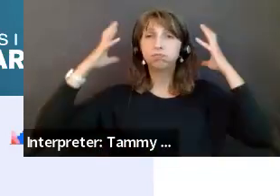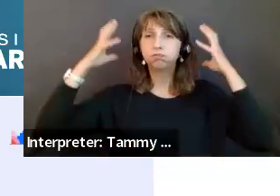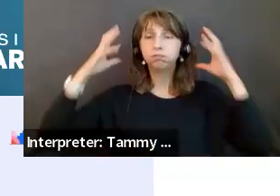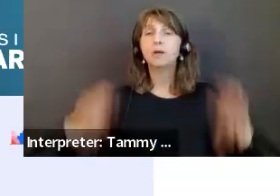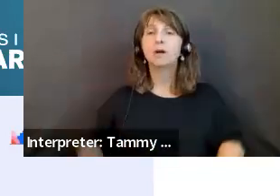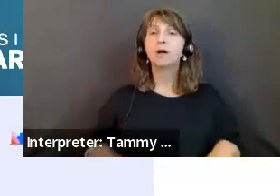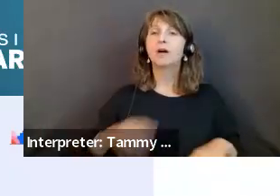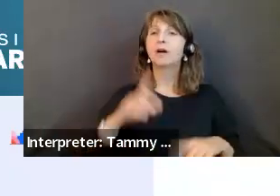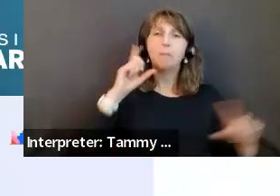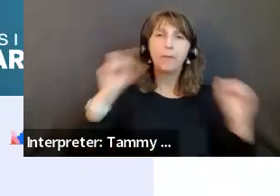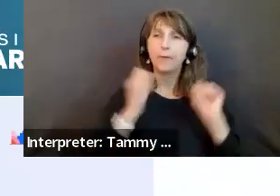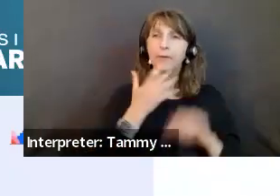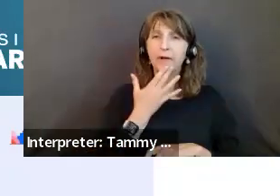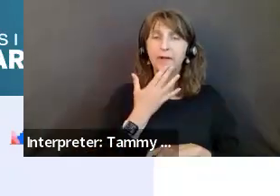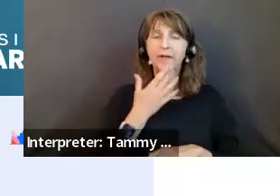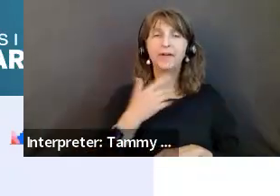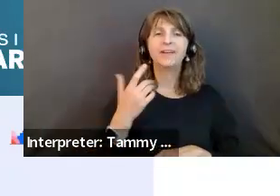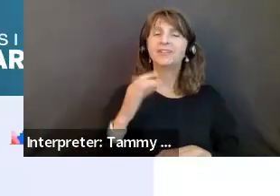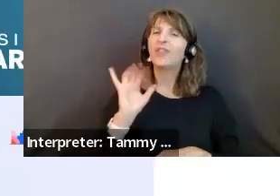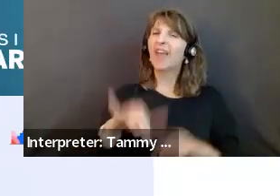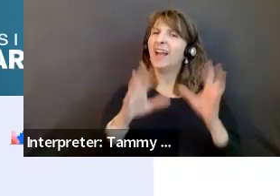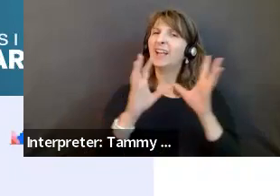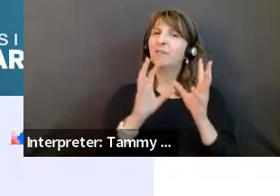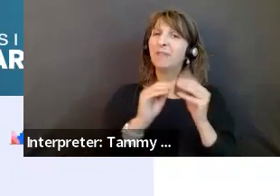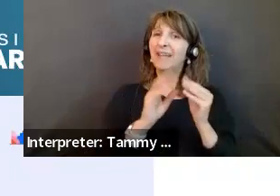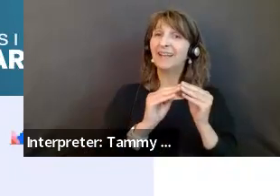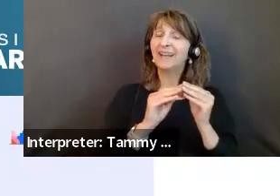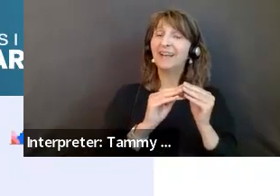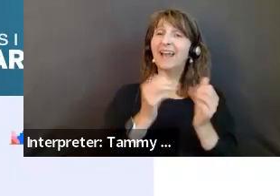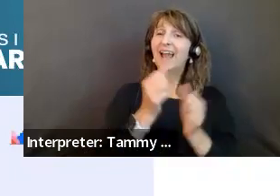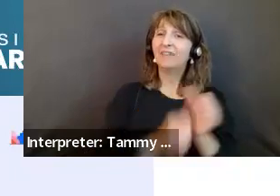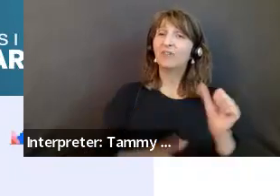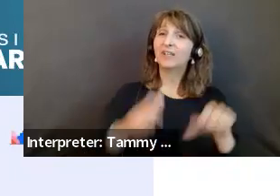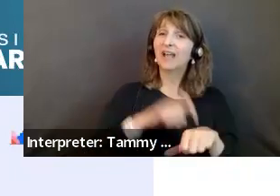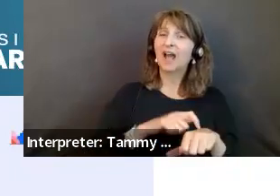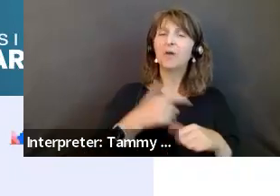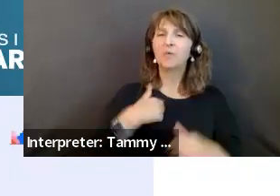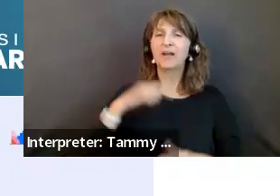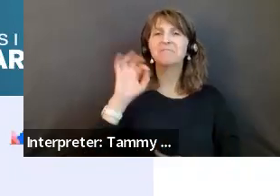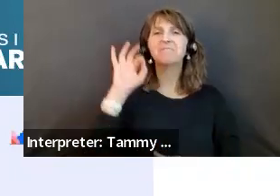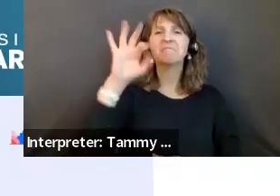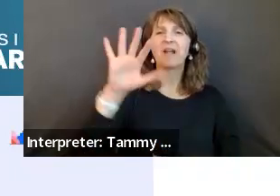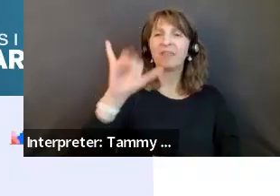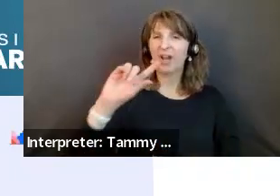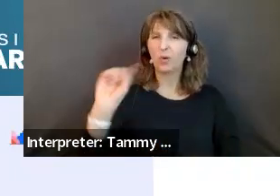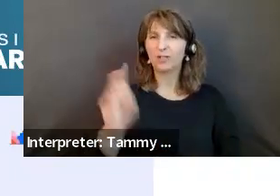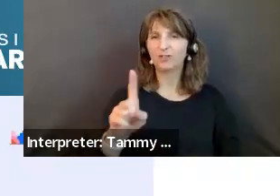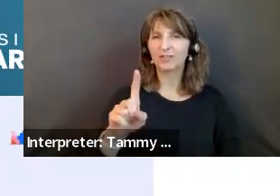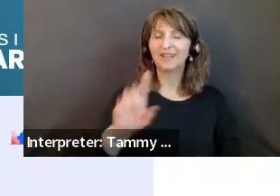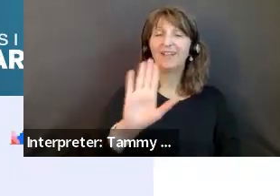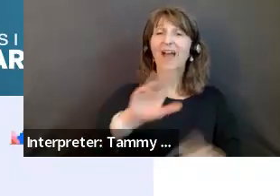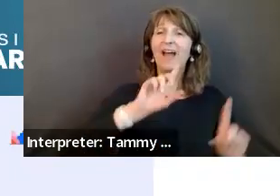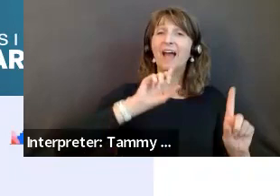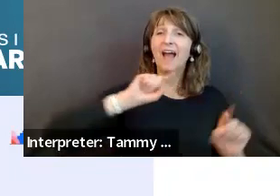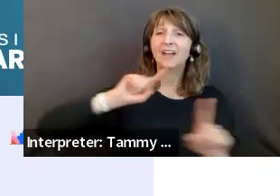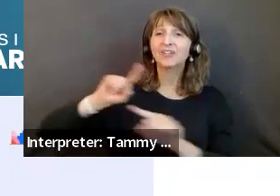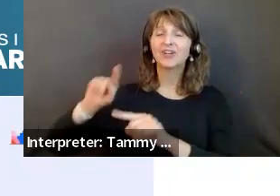And it was an ice breaker. So people had a lot of fun with this. We've got some really cool interesting, answers around why people would choose that.